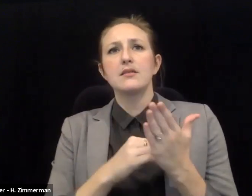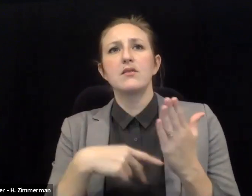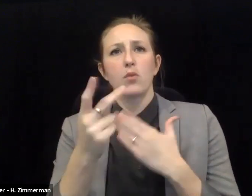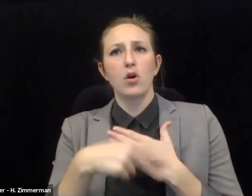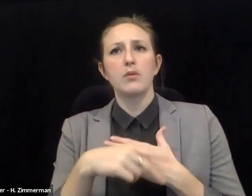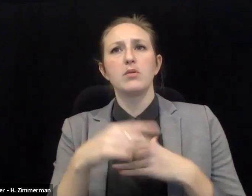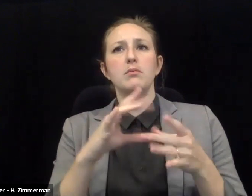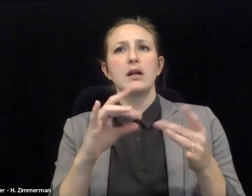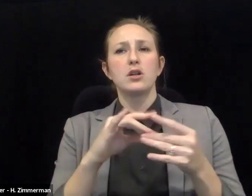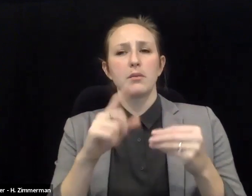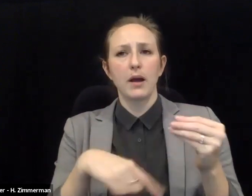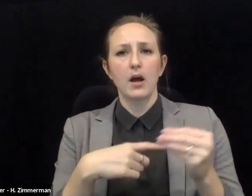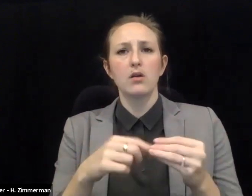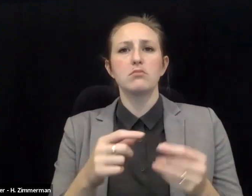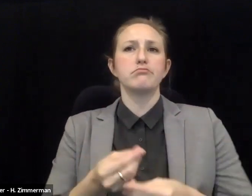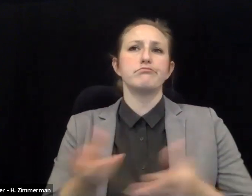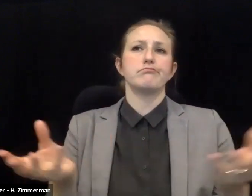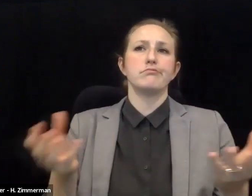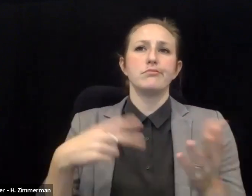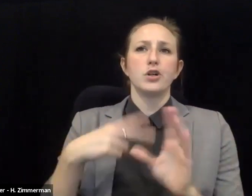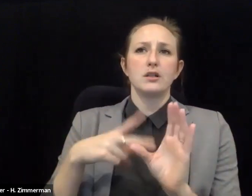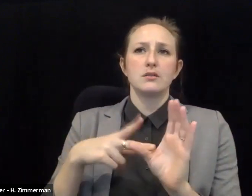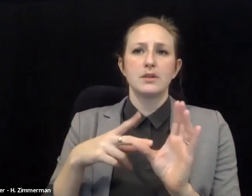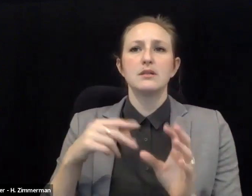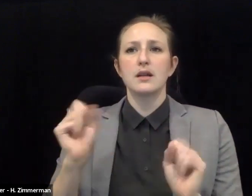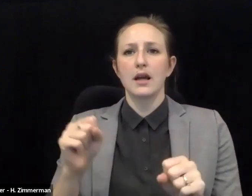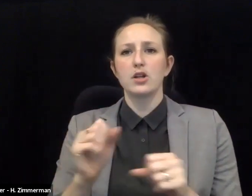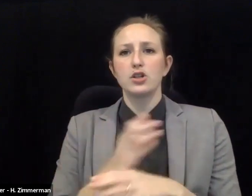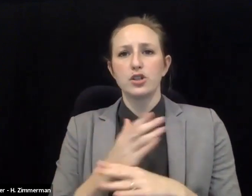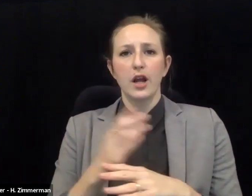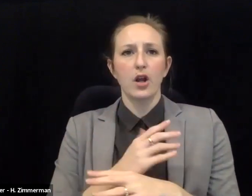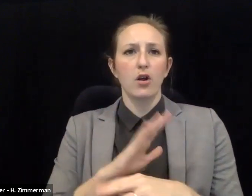then to the participants will make sure to share out everybody's list of programs